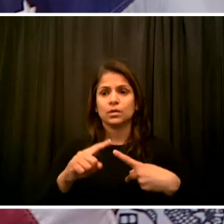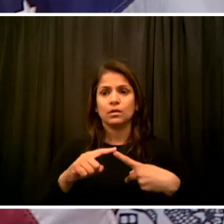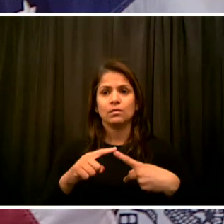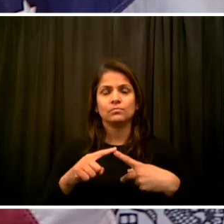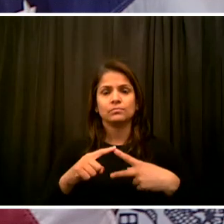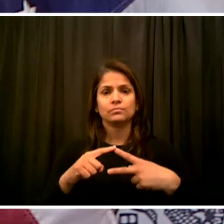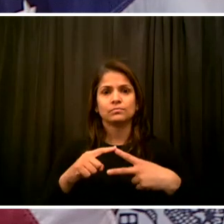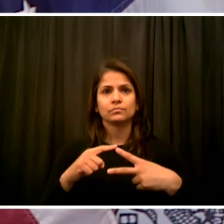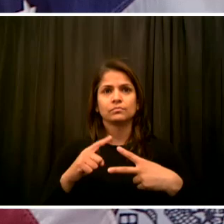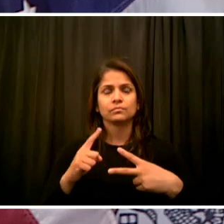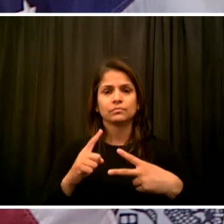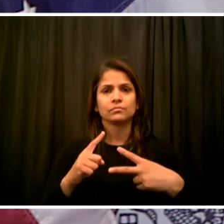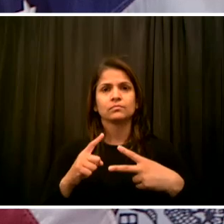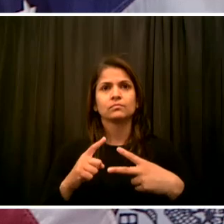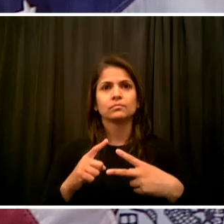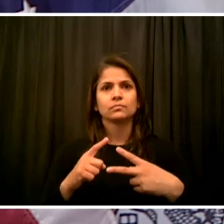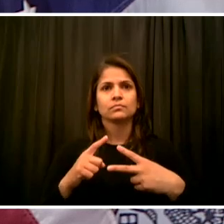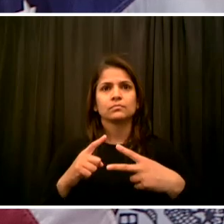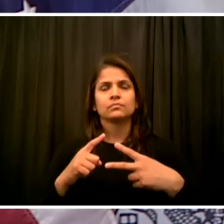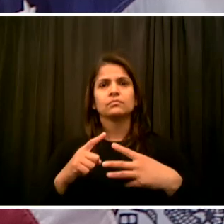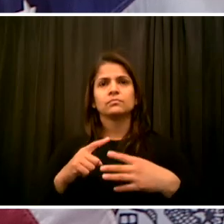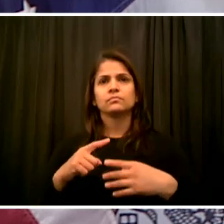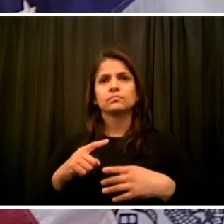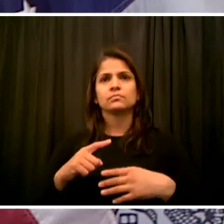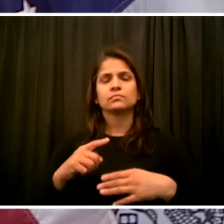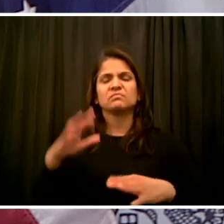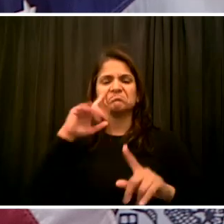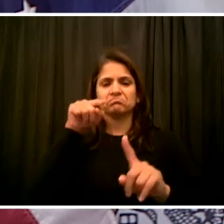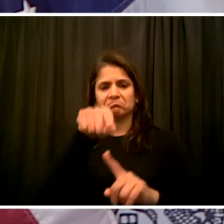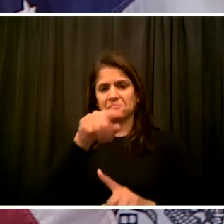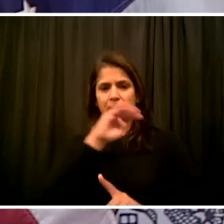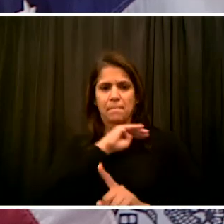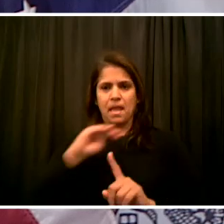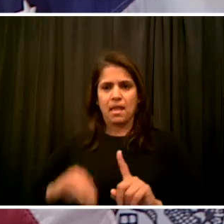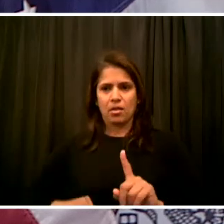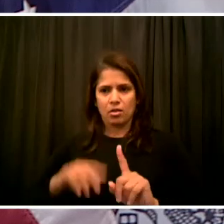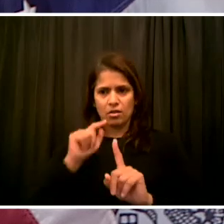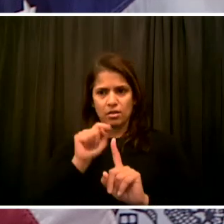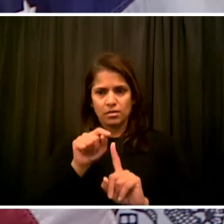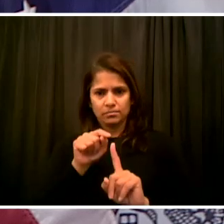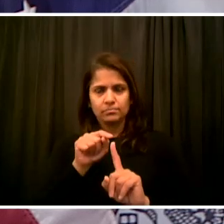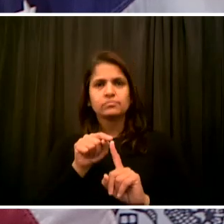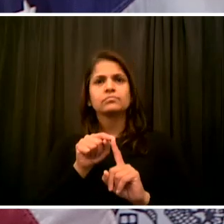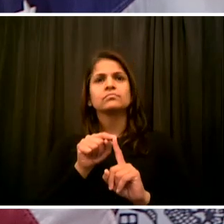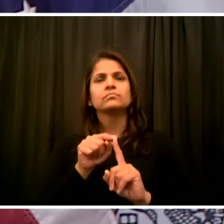COMIMSSNIOER'S REMARKS ON THIS CALL. FIRST FOR THE